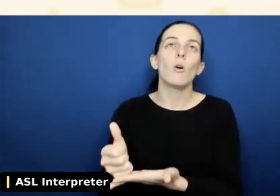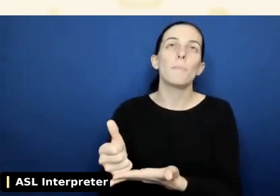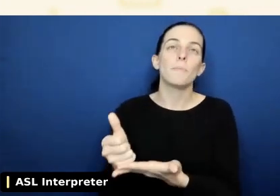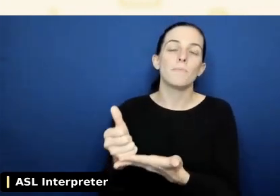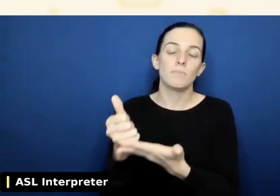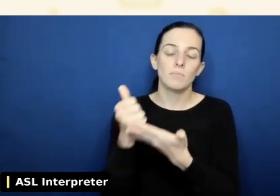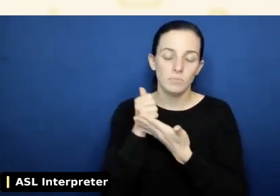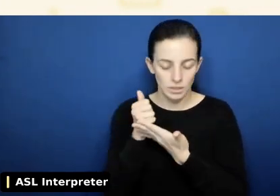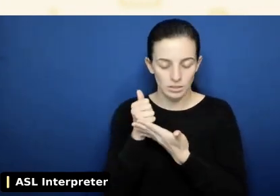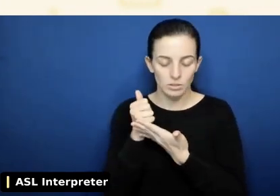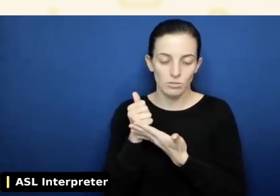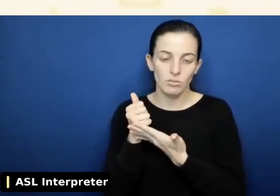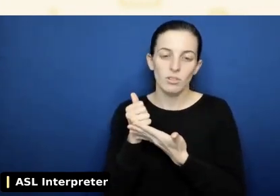to go through my day.